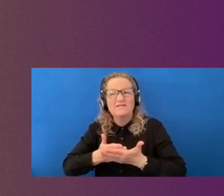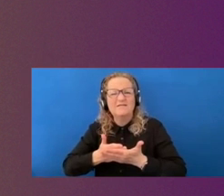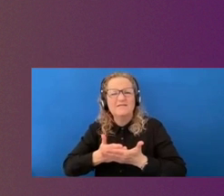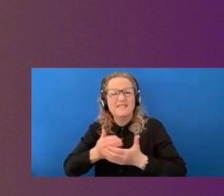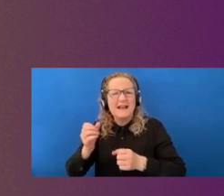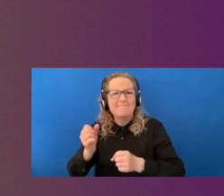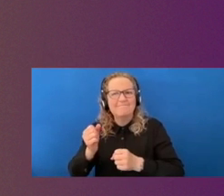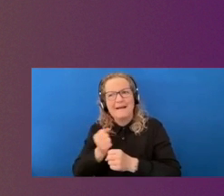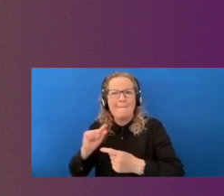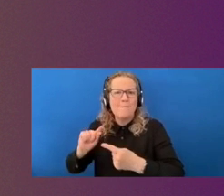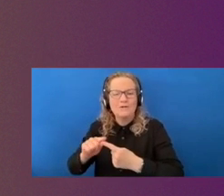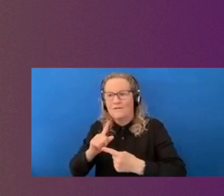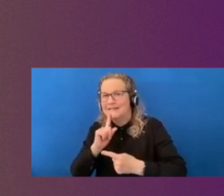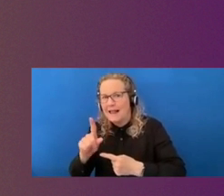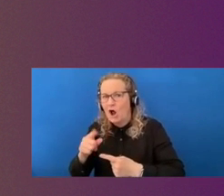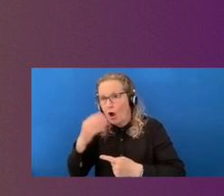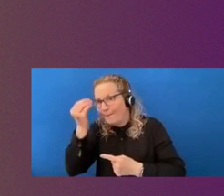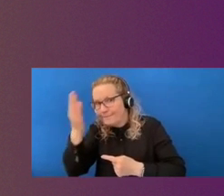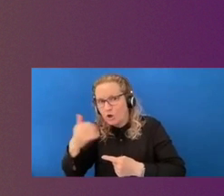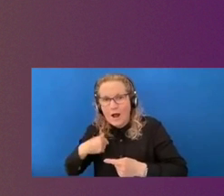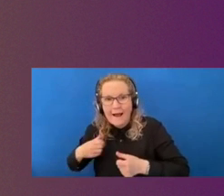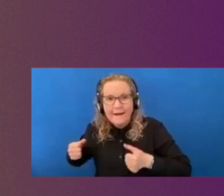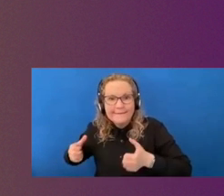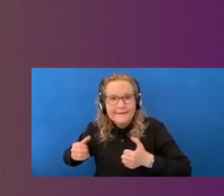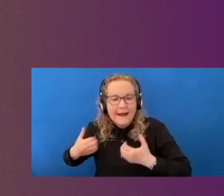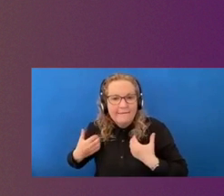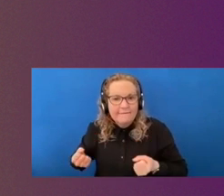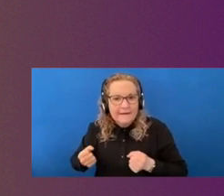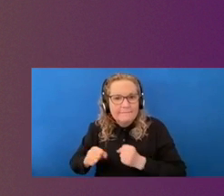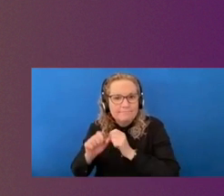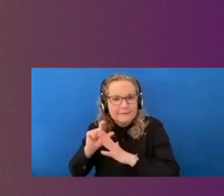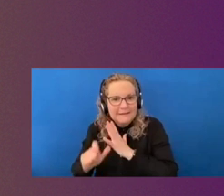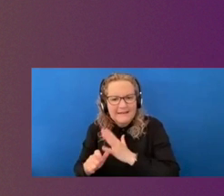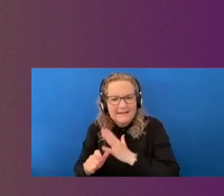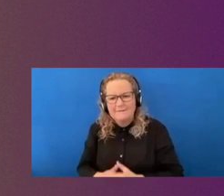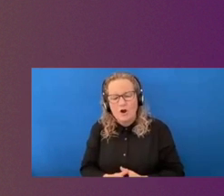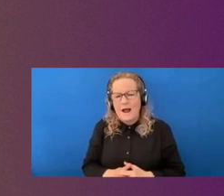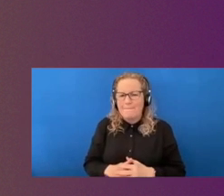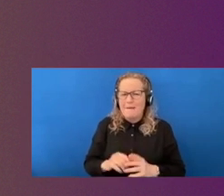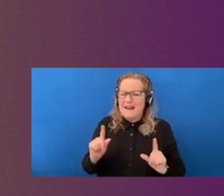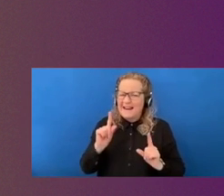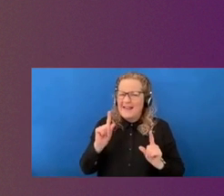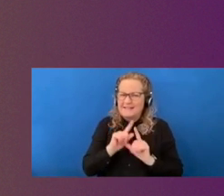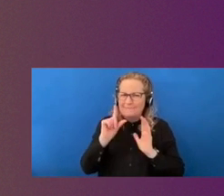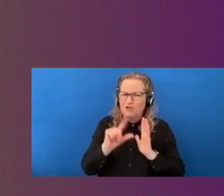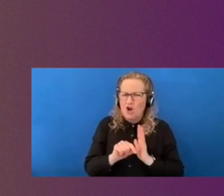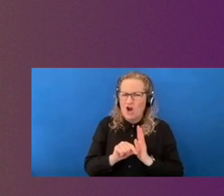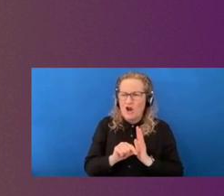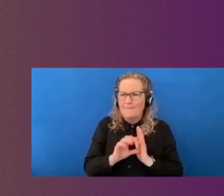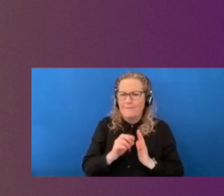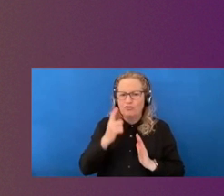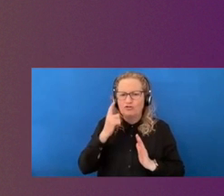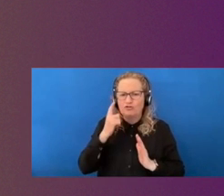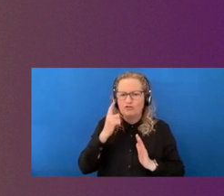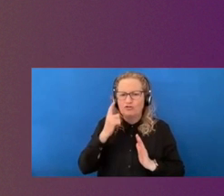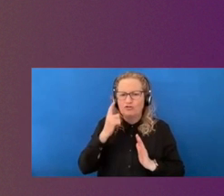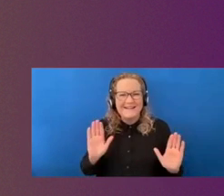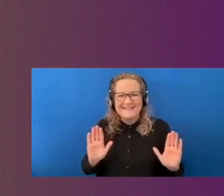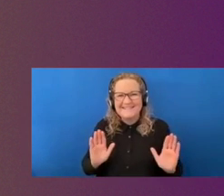but yeah in no way you know am I um yeah sort of trying to not disclose anything oh yeah